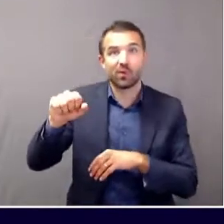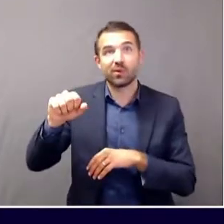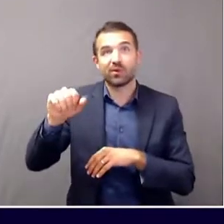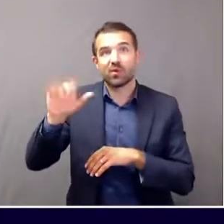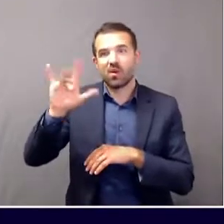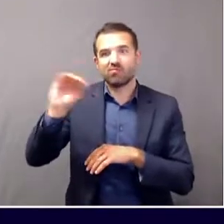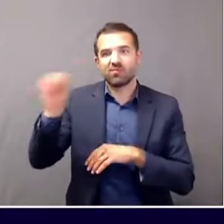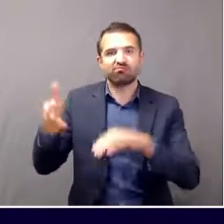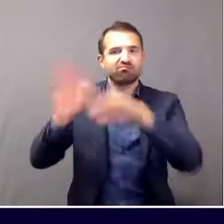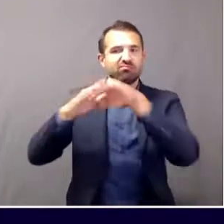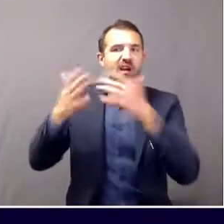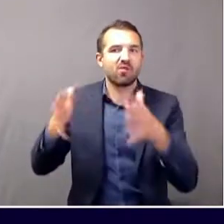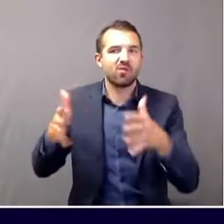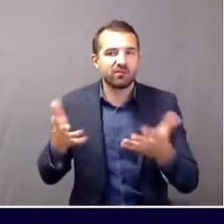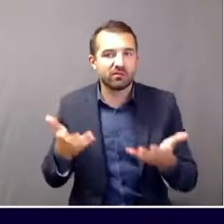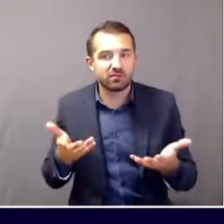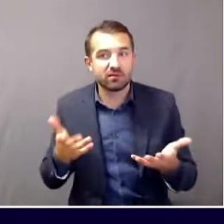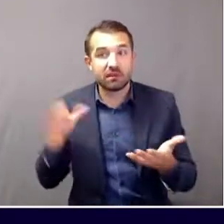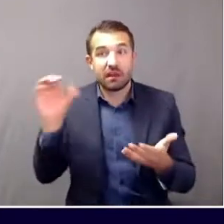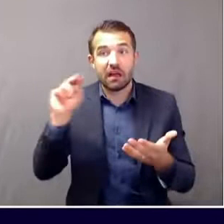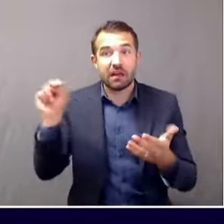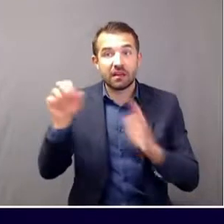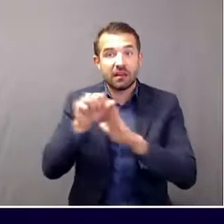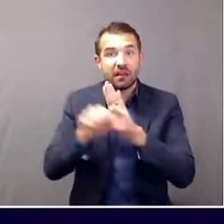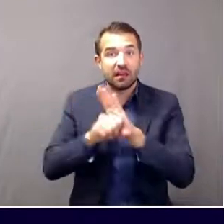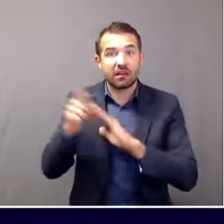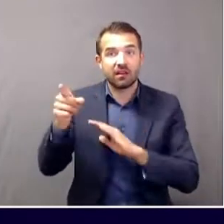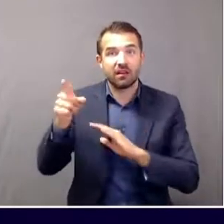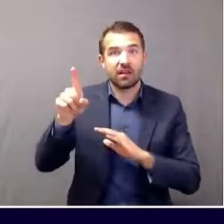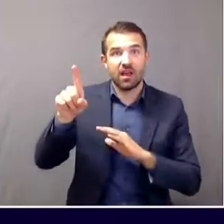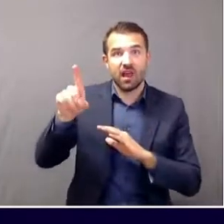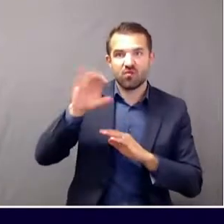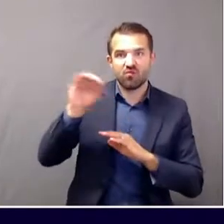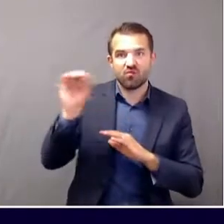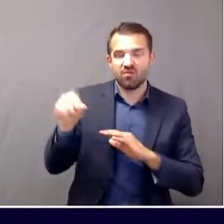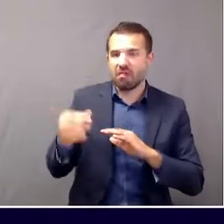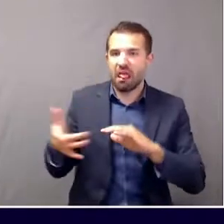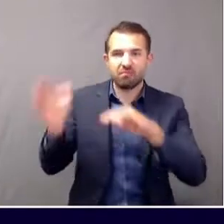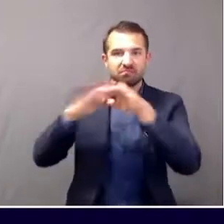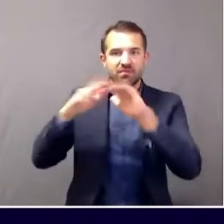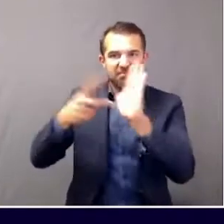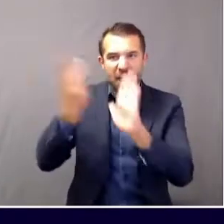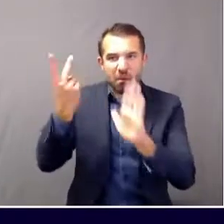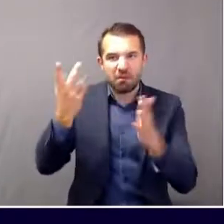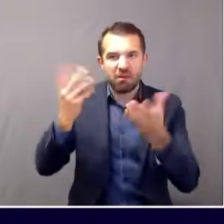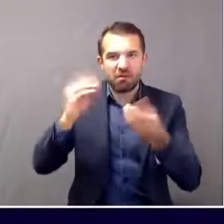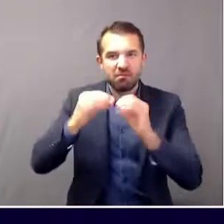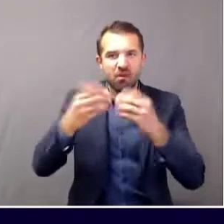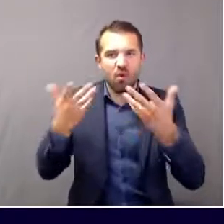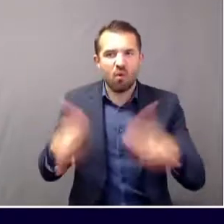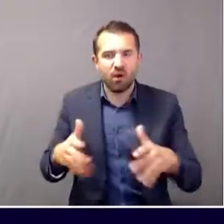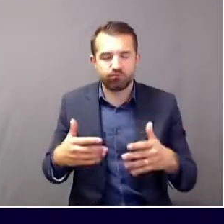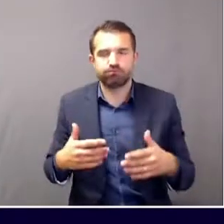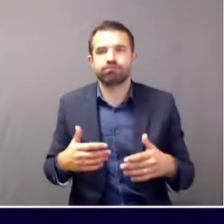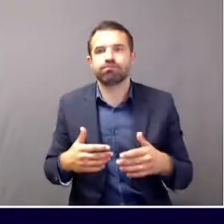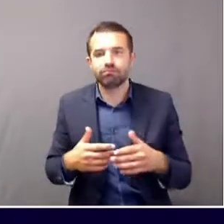in Connecticut we've also seen about a hundred percent increase